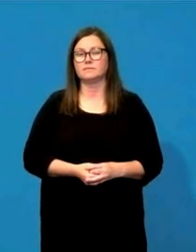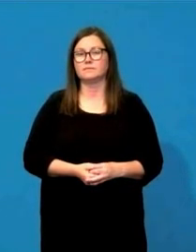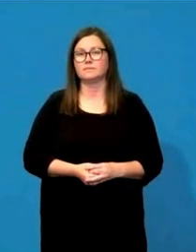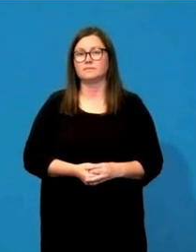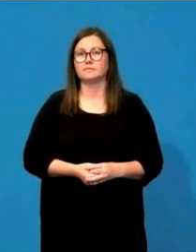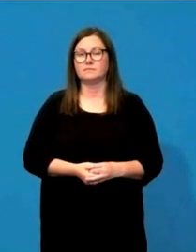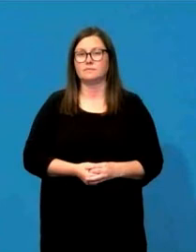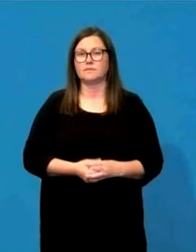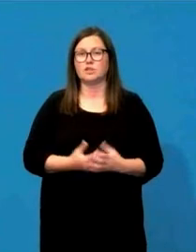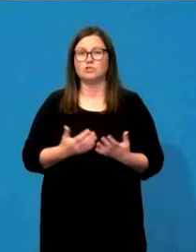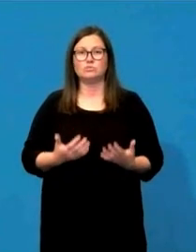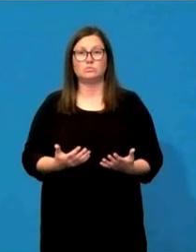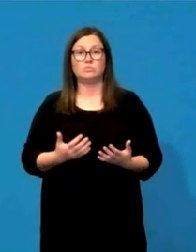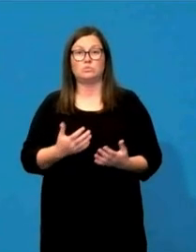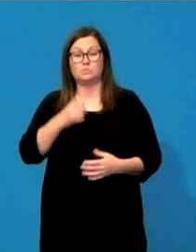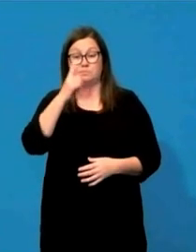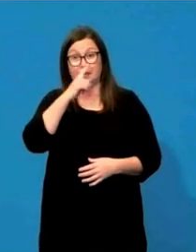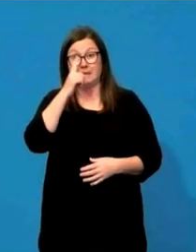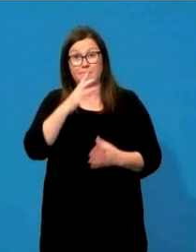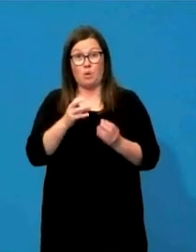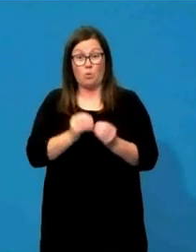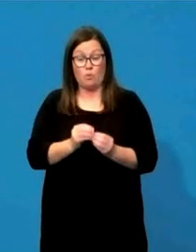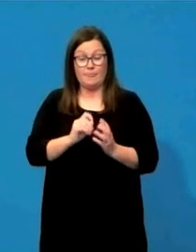it's not always a physical disability.